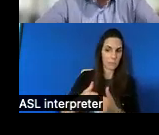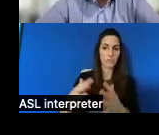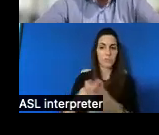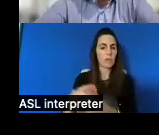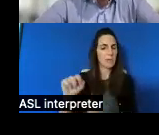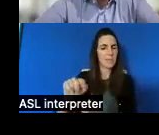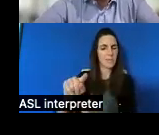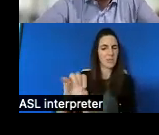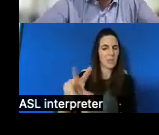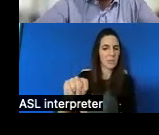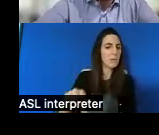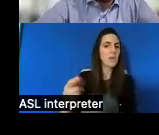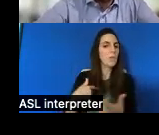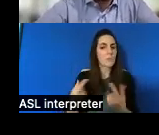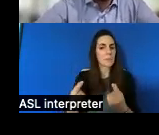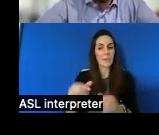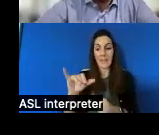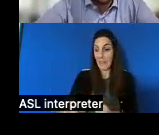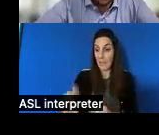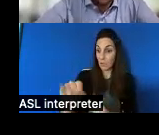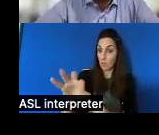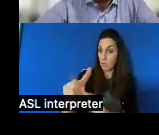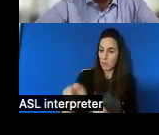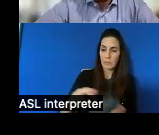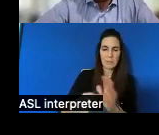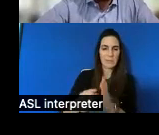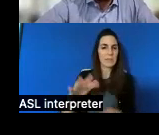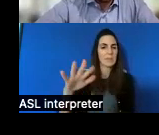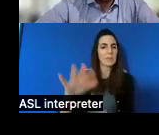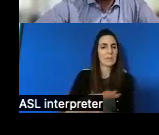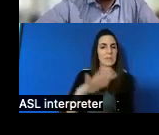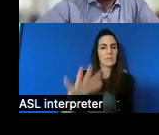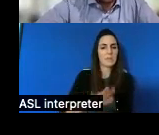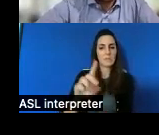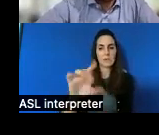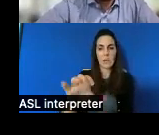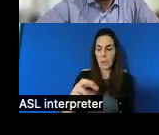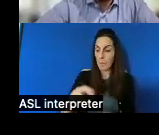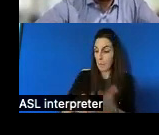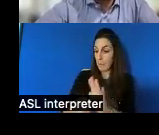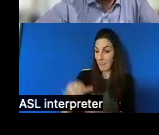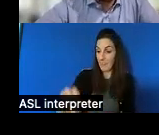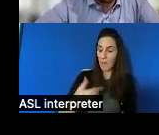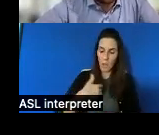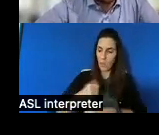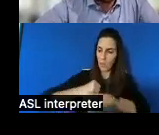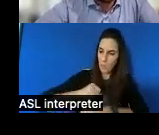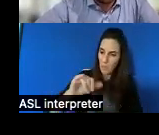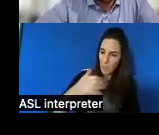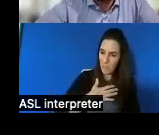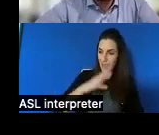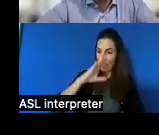what does it actually do it's a document right it says protect my child protect their benefits right